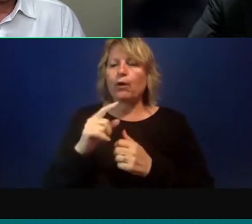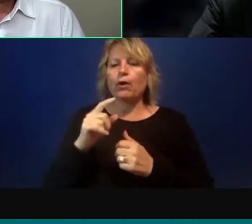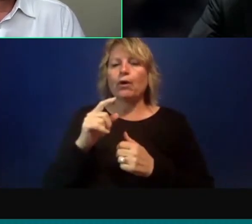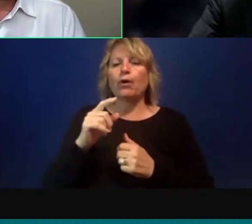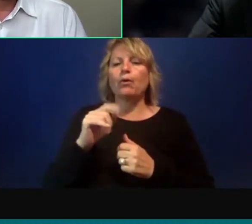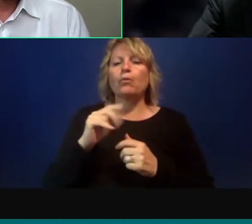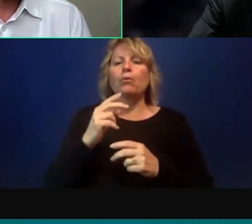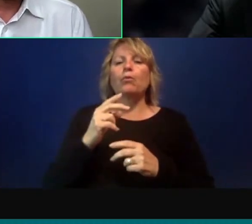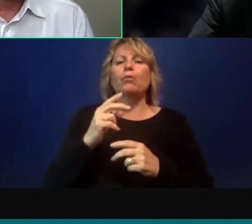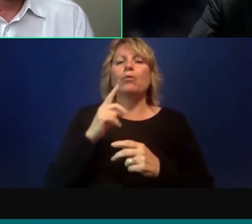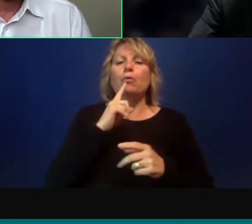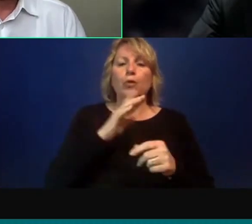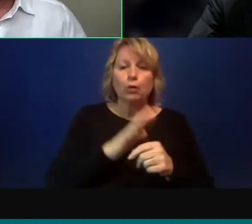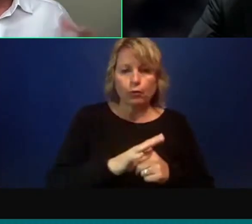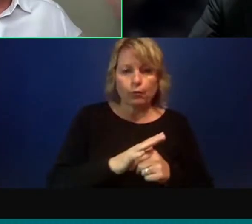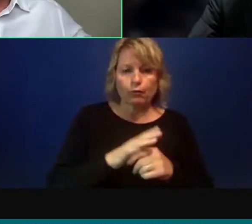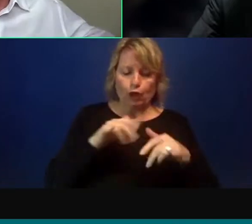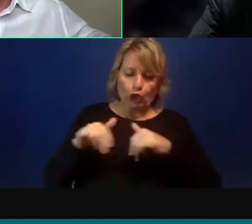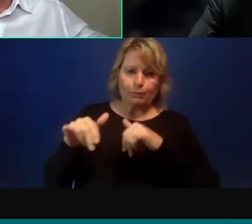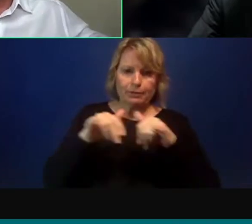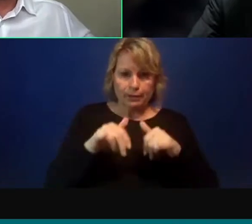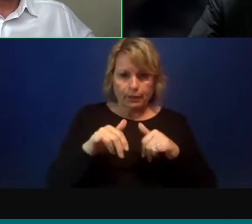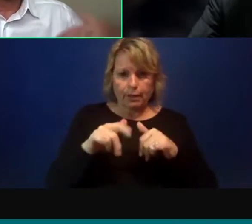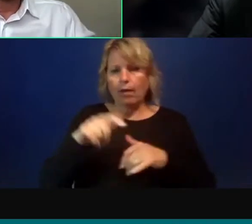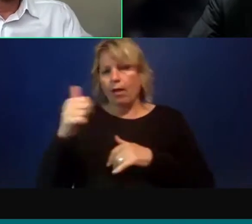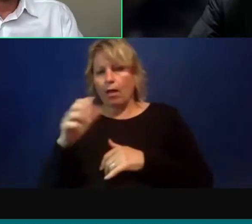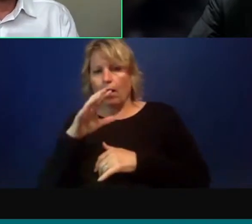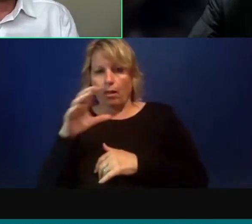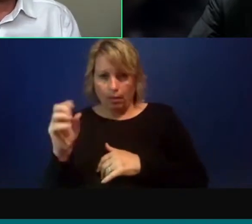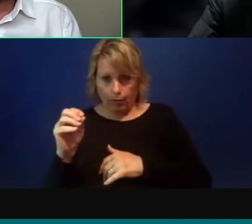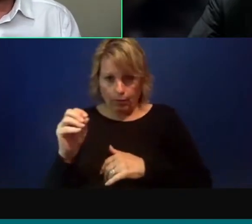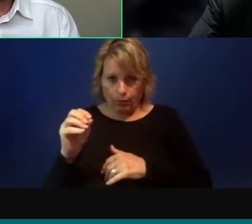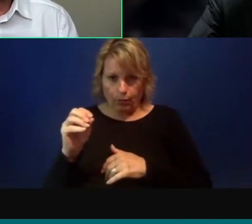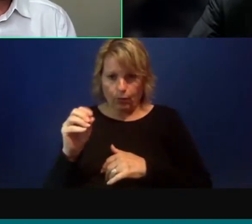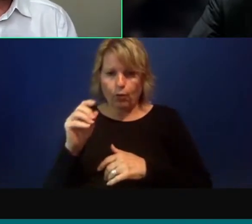you confirm a standard and you get another company to audit what you did, it comes up